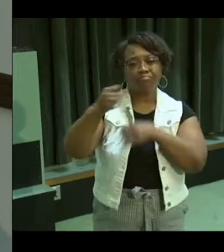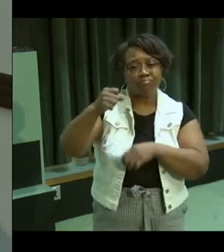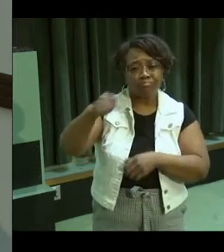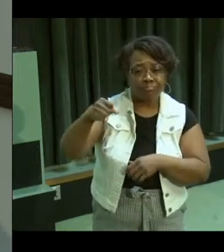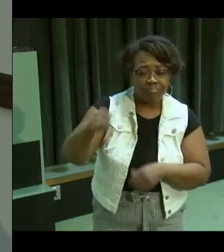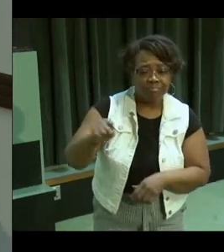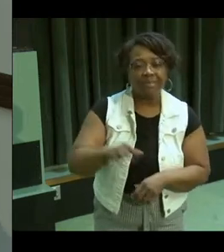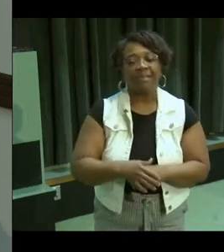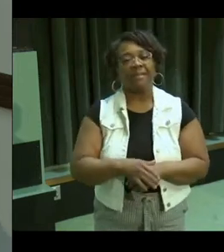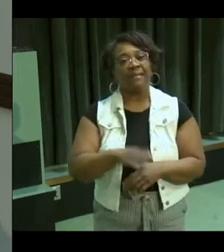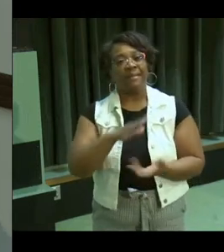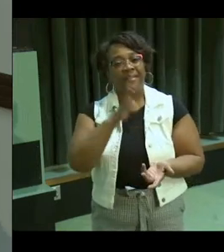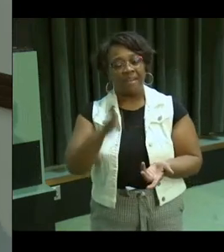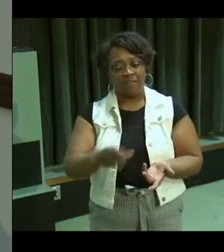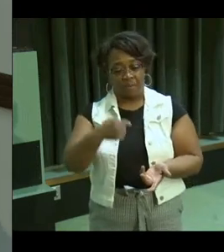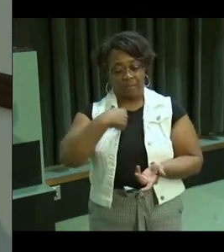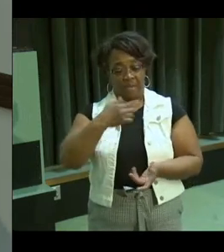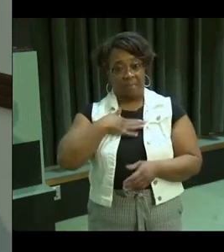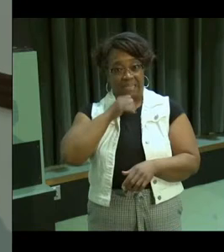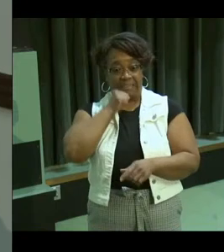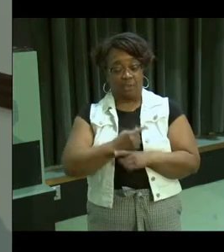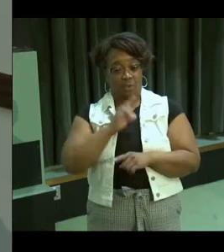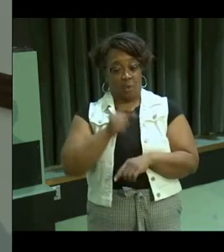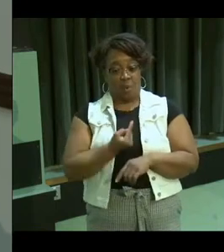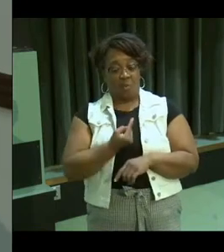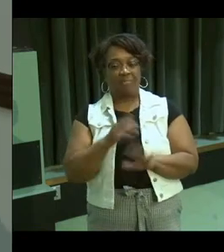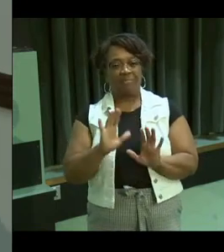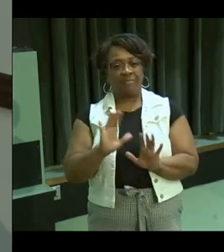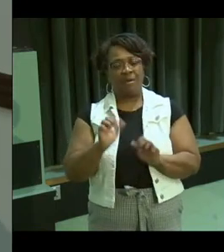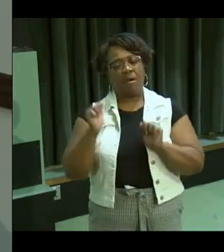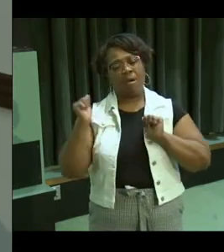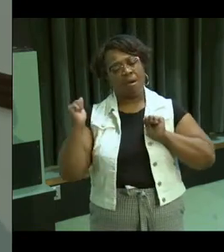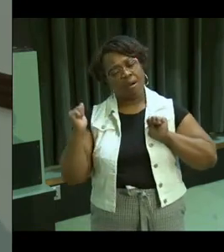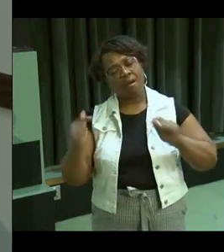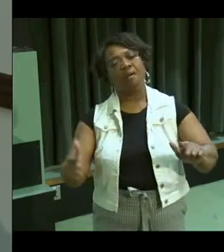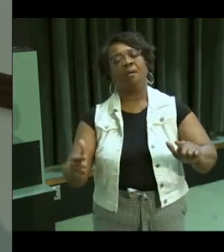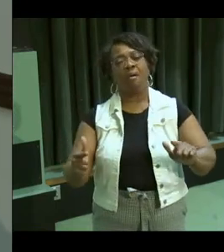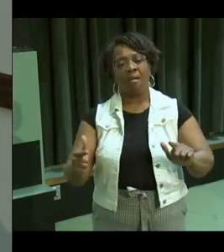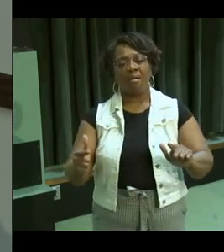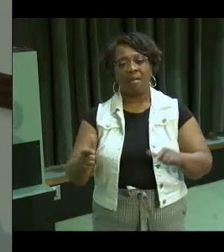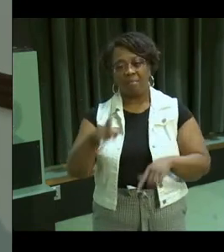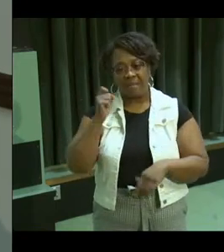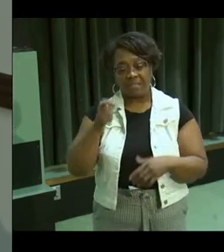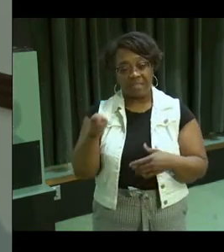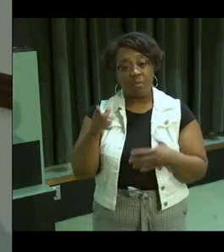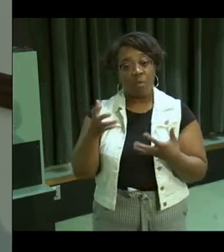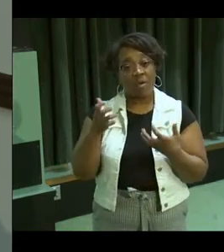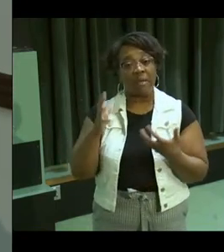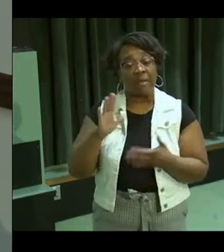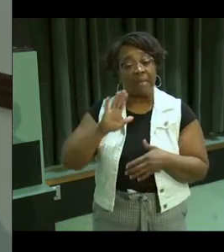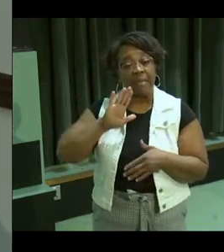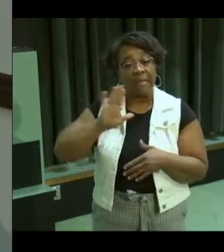it was never just, you know, me and my sisters, but it was